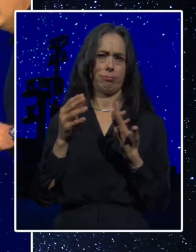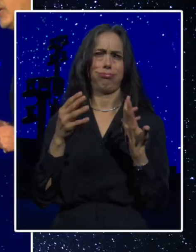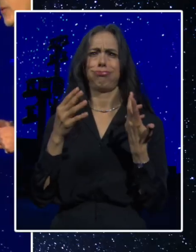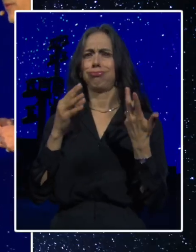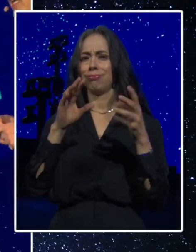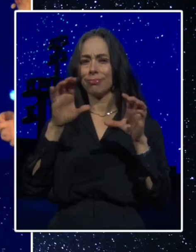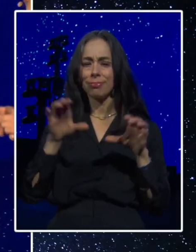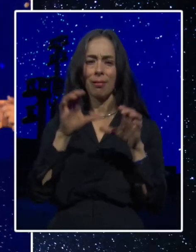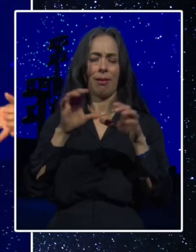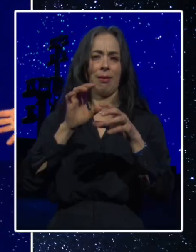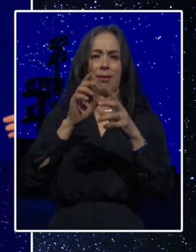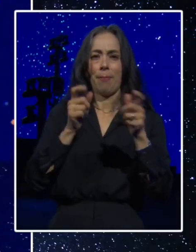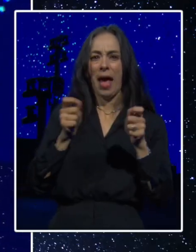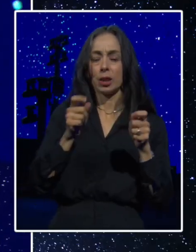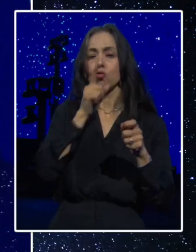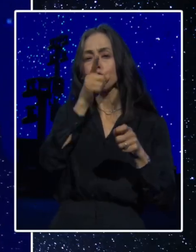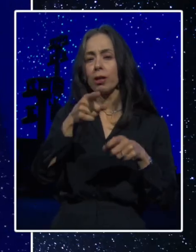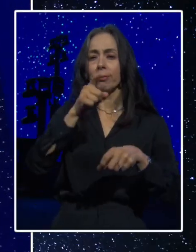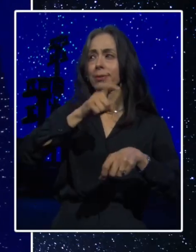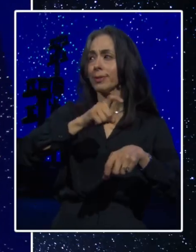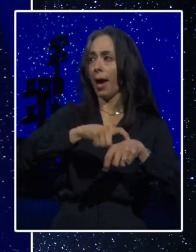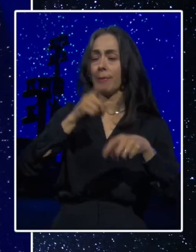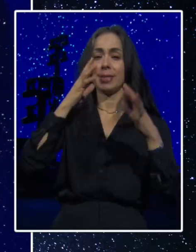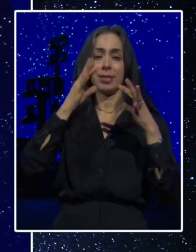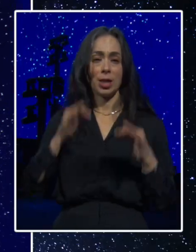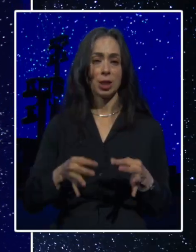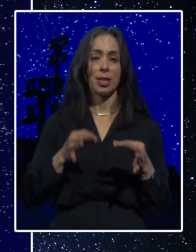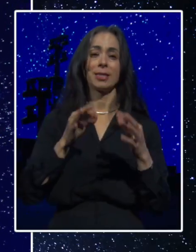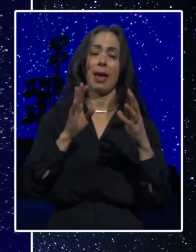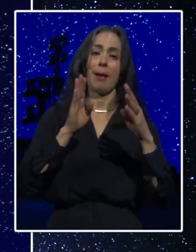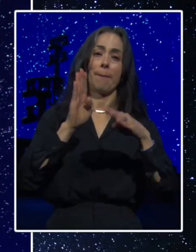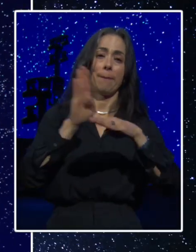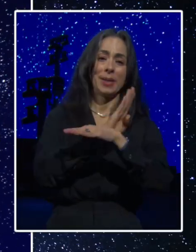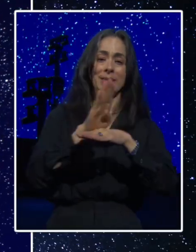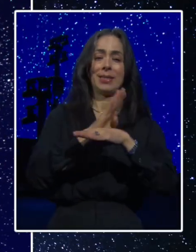managing real-time decisions and driving business efficiency.